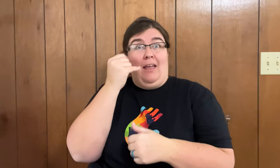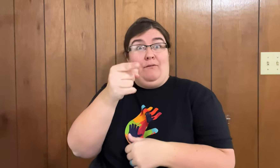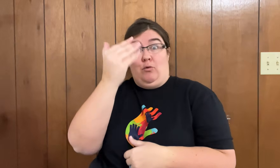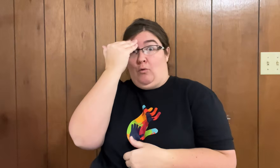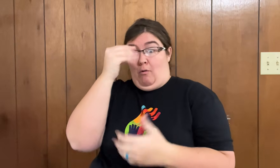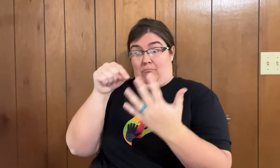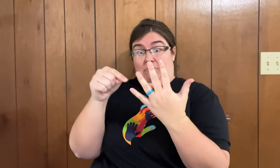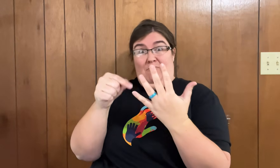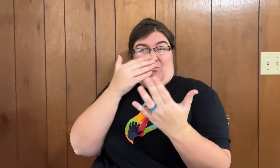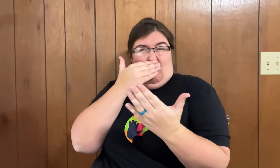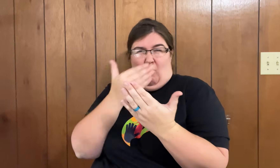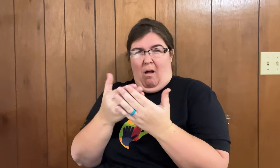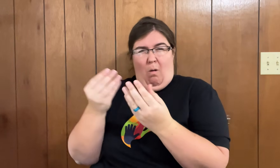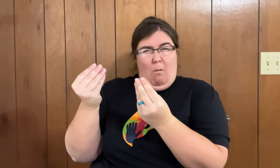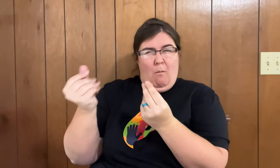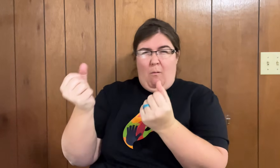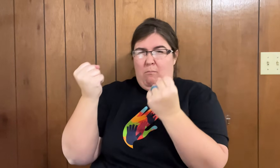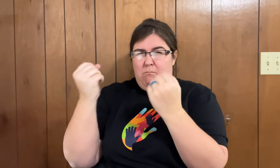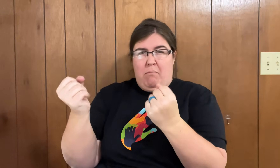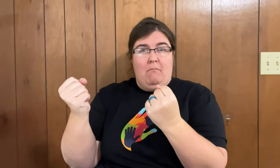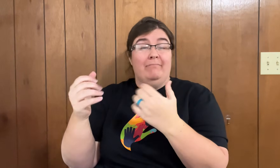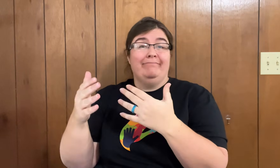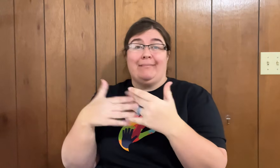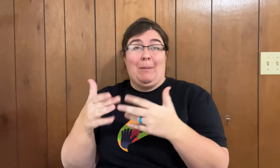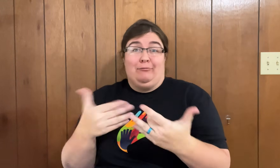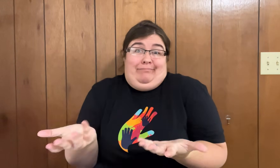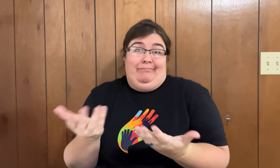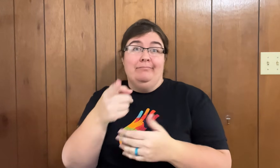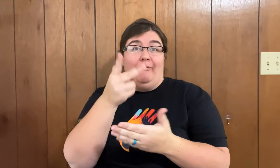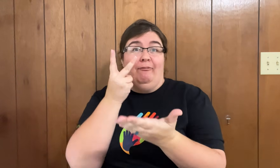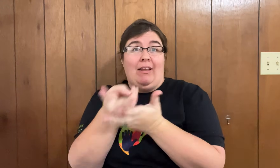you'll pass the exam. But even if you're absolutely fluent in a minority sign language,